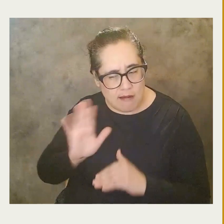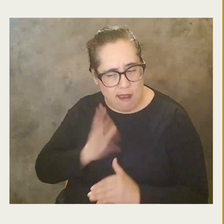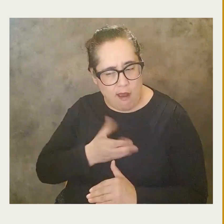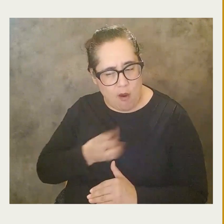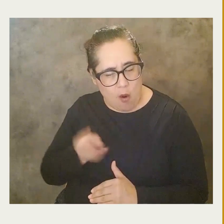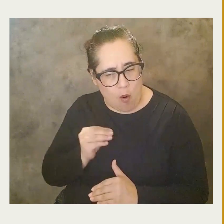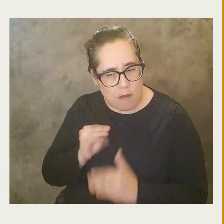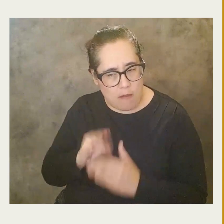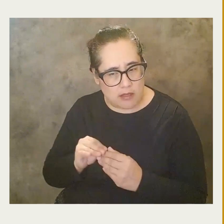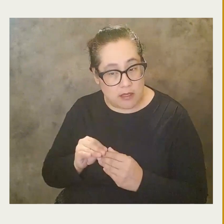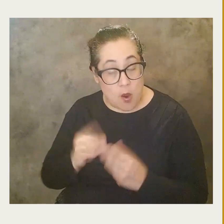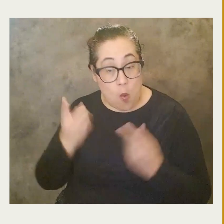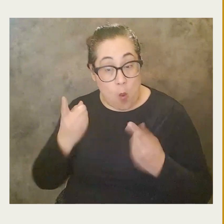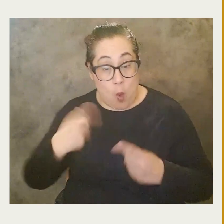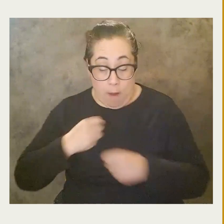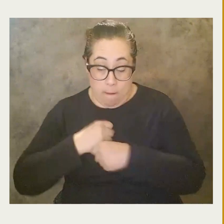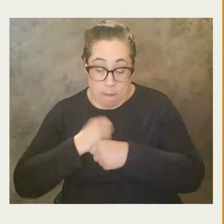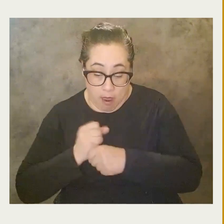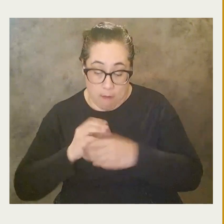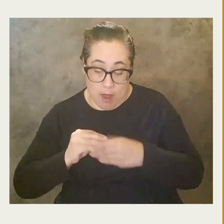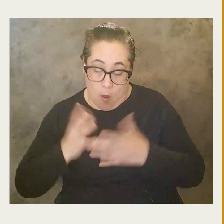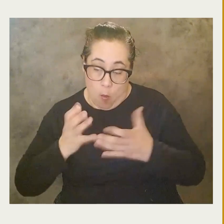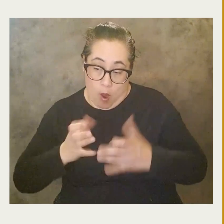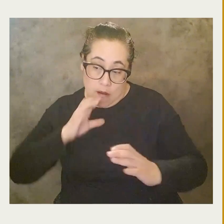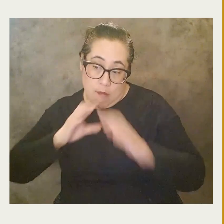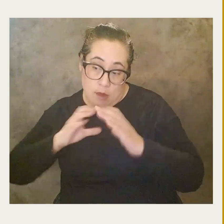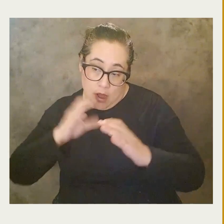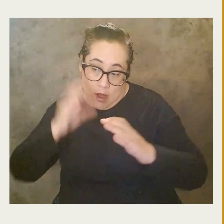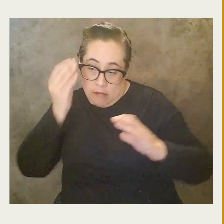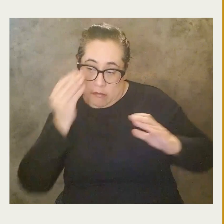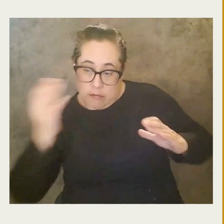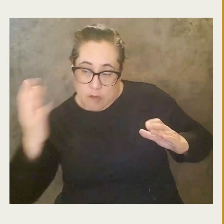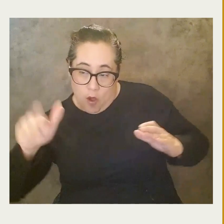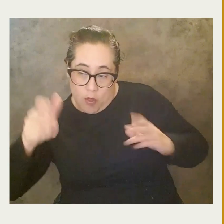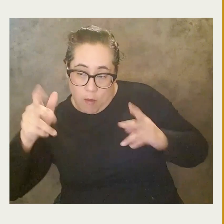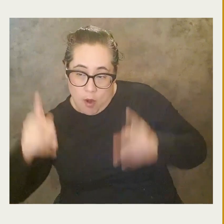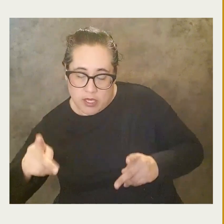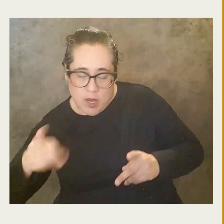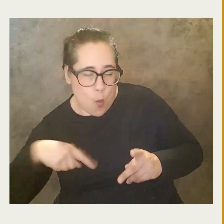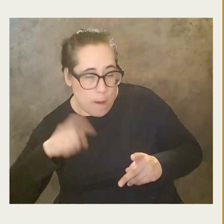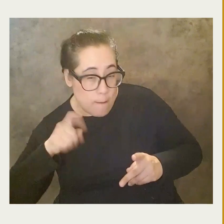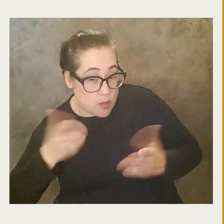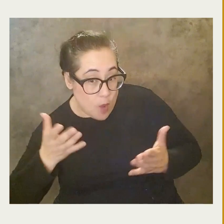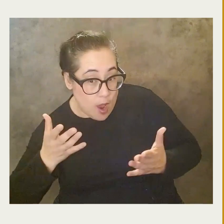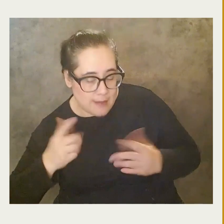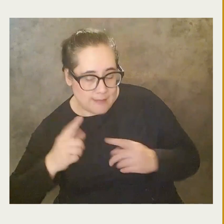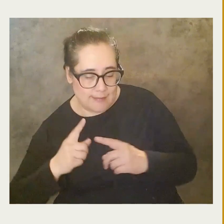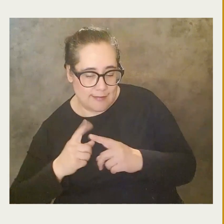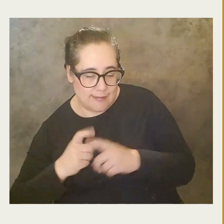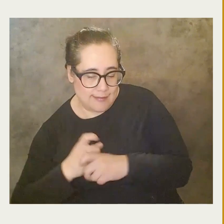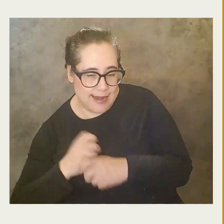When we construct a message that we want to ... communicate to another person, we must encode it.